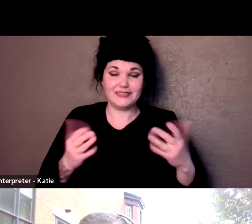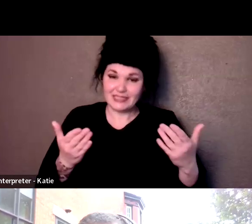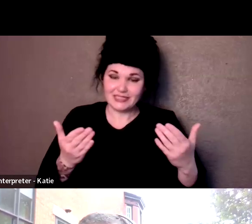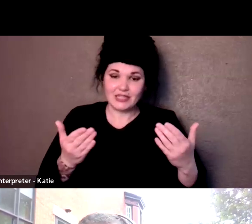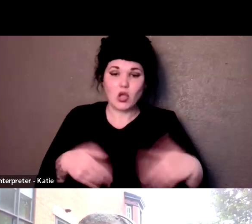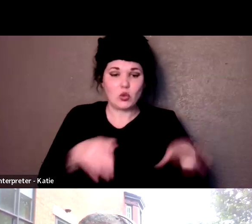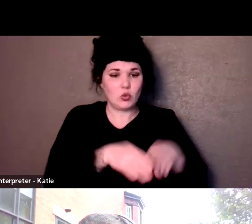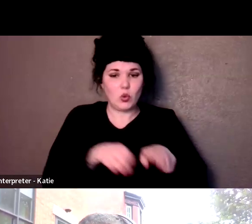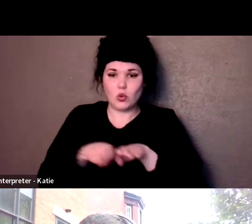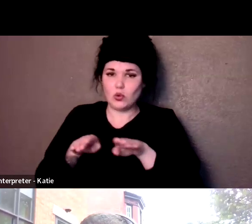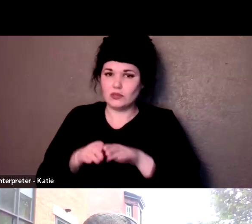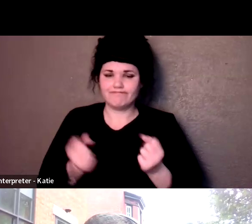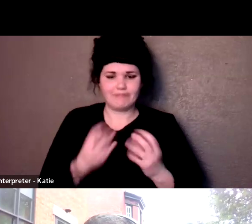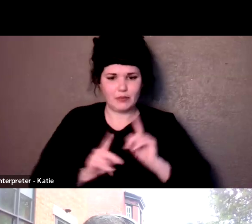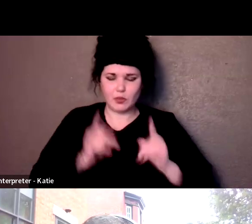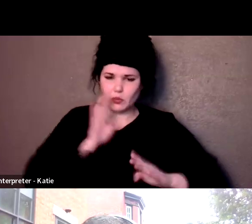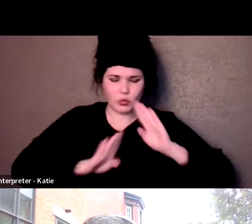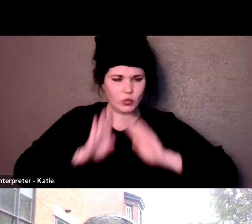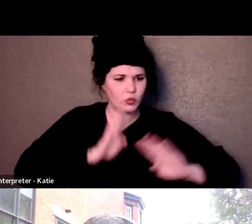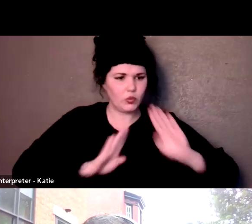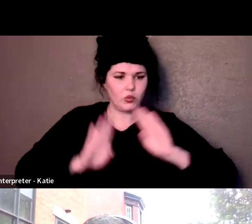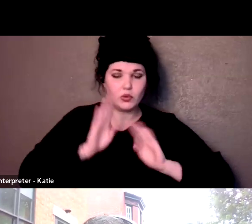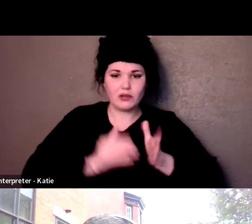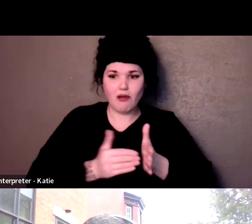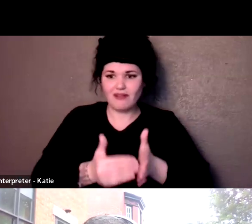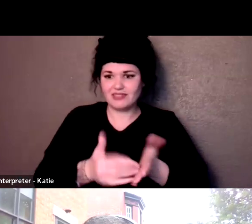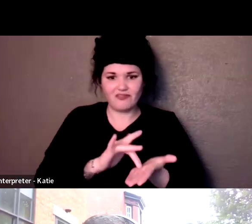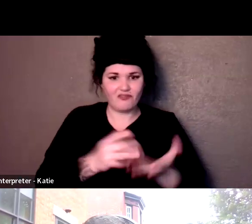the only mental health or the only health care professional some people in rural communities have